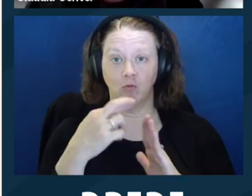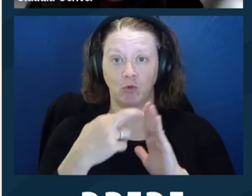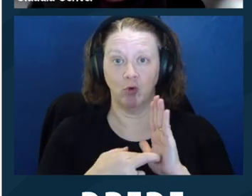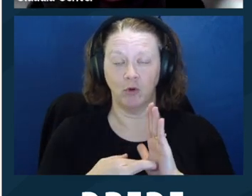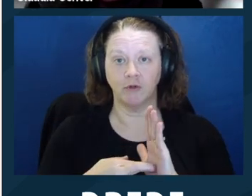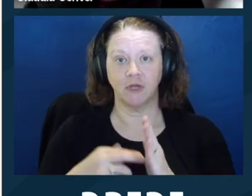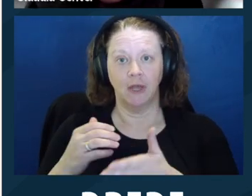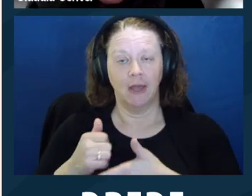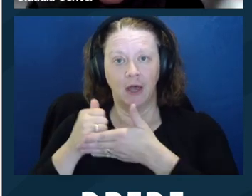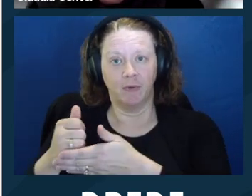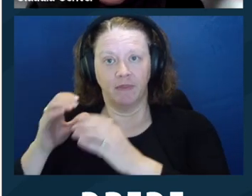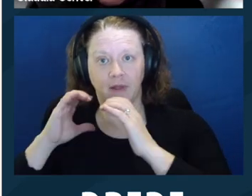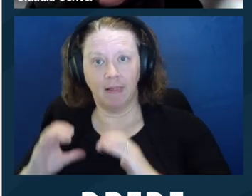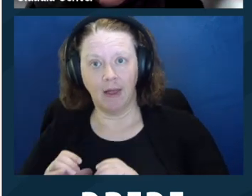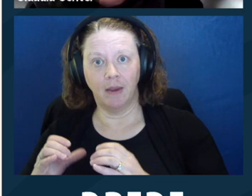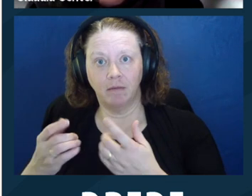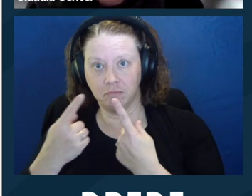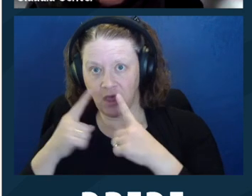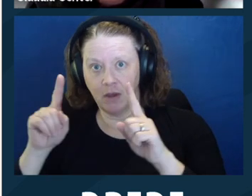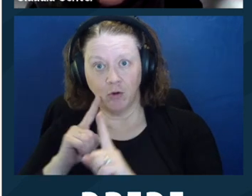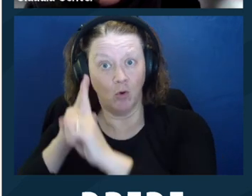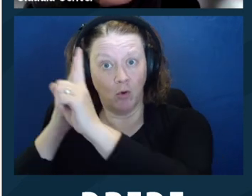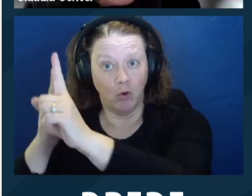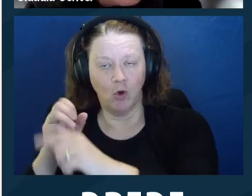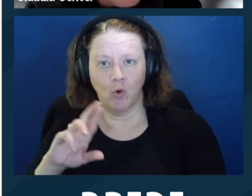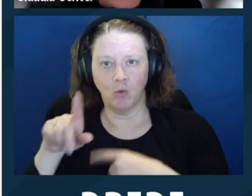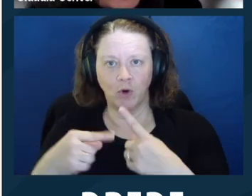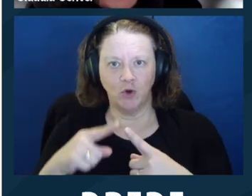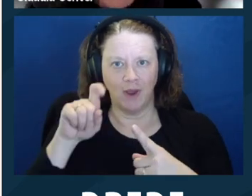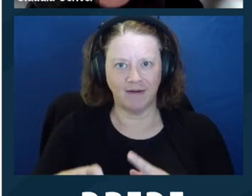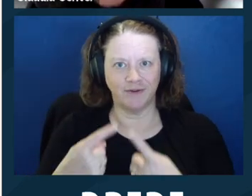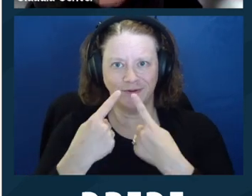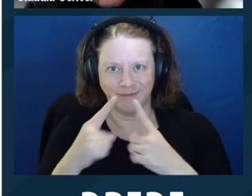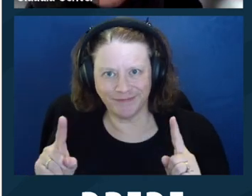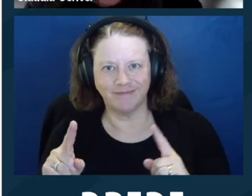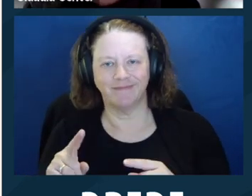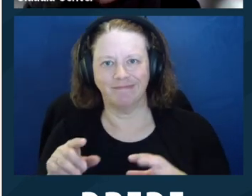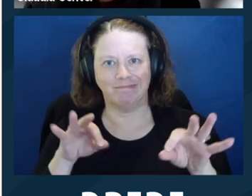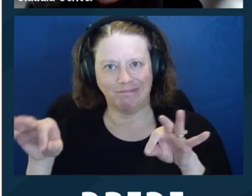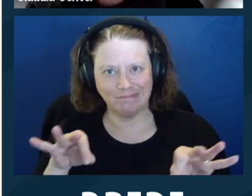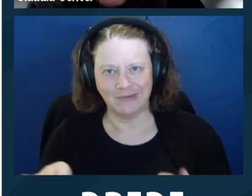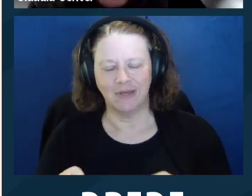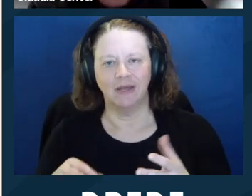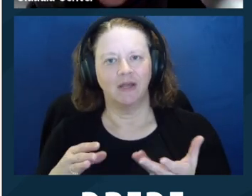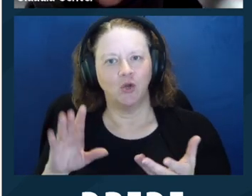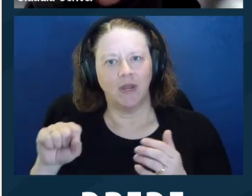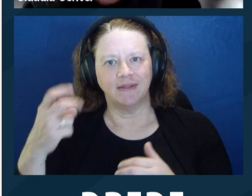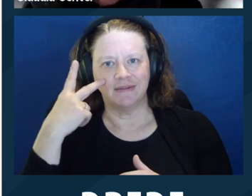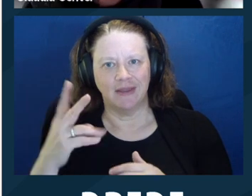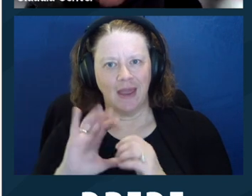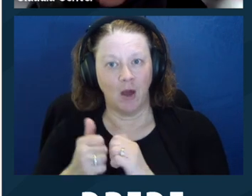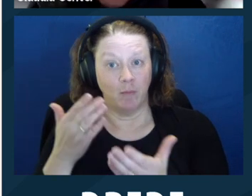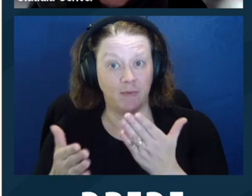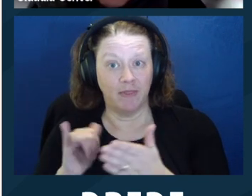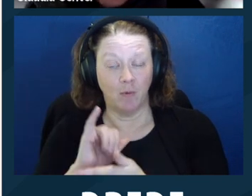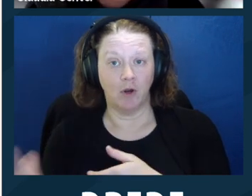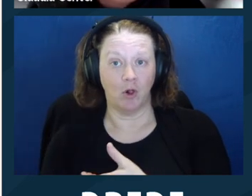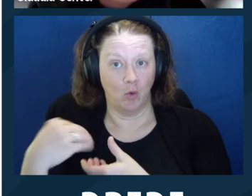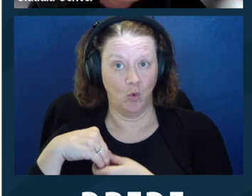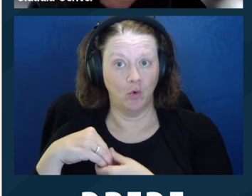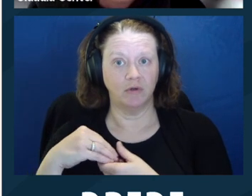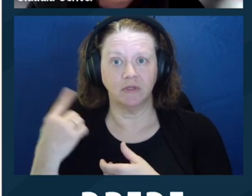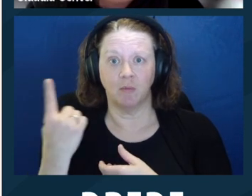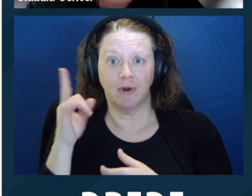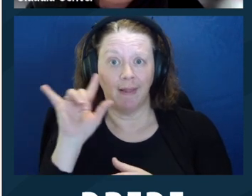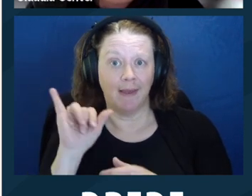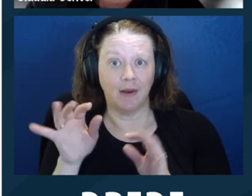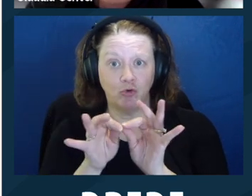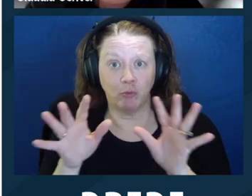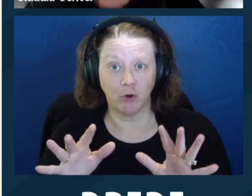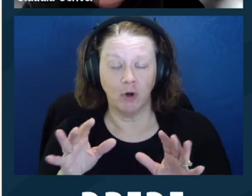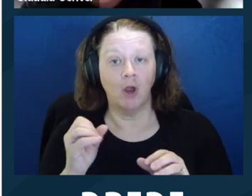may include someone like an interpreter, but also someone like a supporter. Next slide.